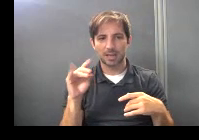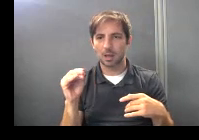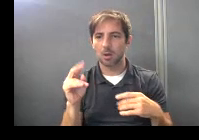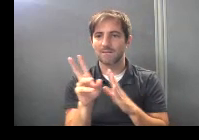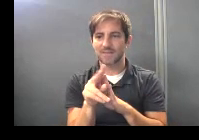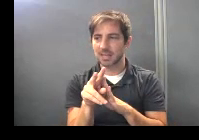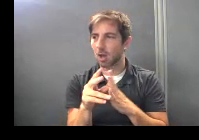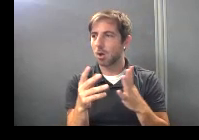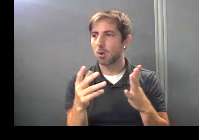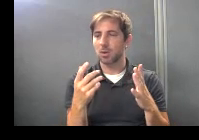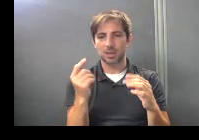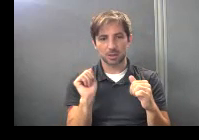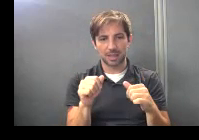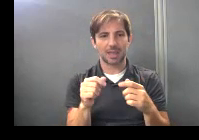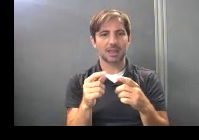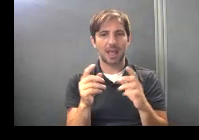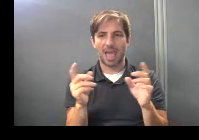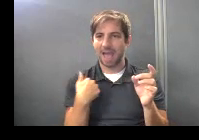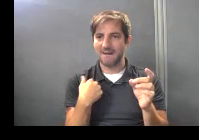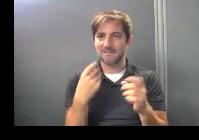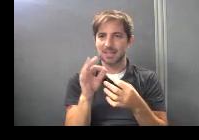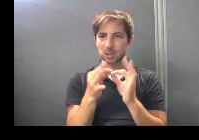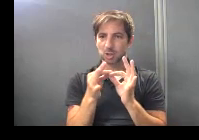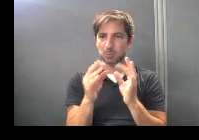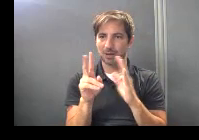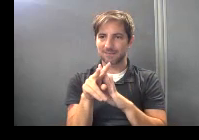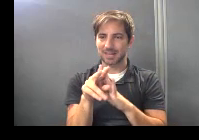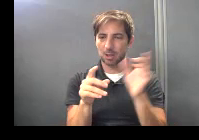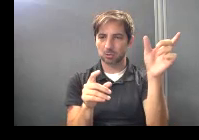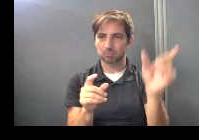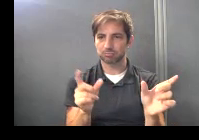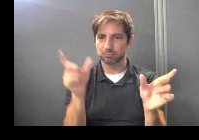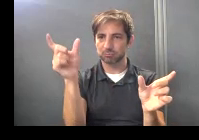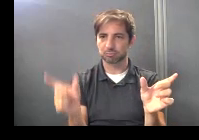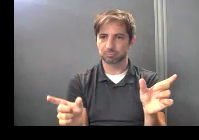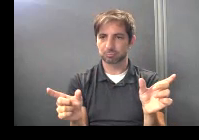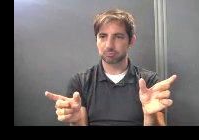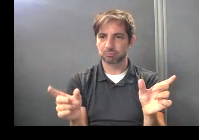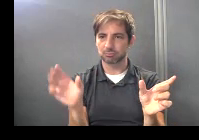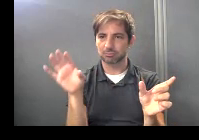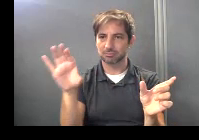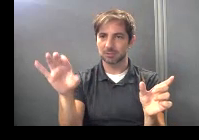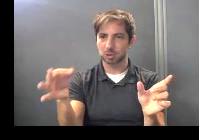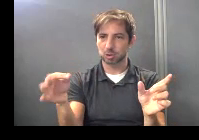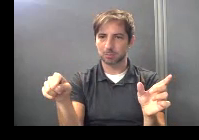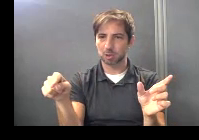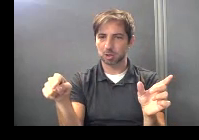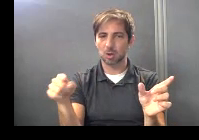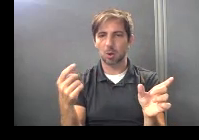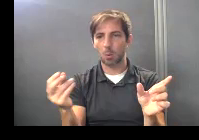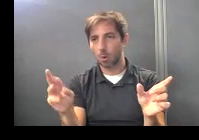YOU CAN HAVE IT SIDE BY SIDE YOUR VIDEO OR EMBED IT IN THE VIDEO.